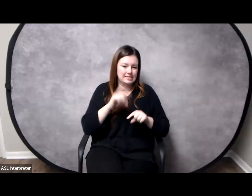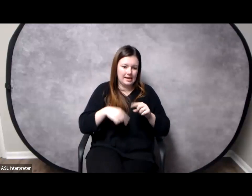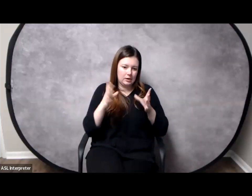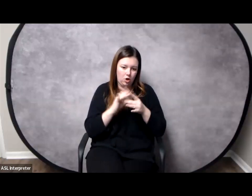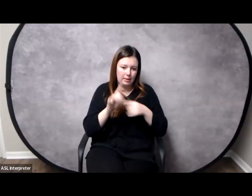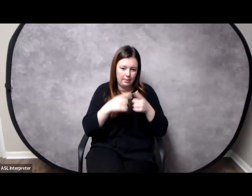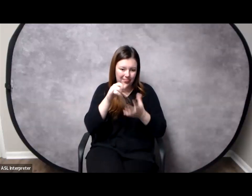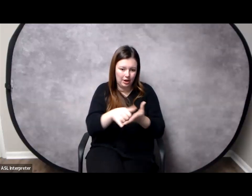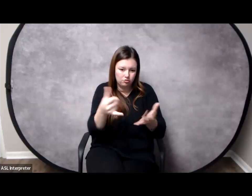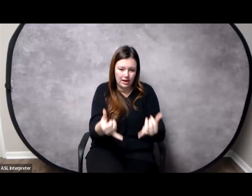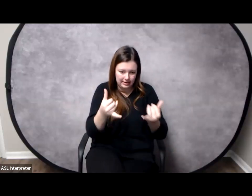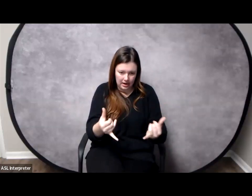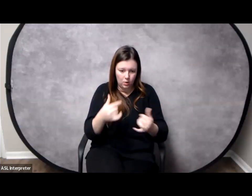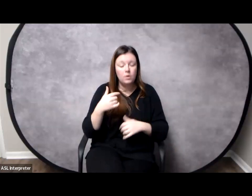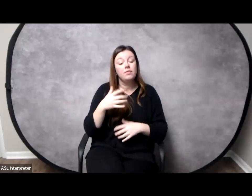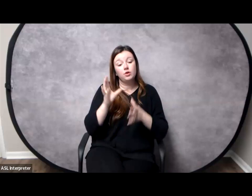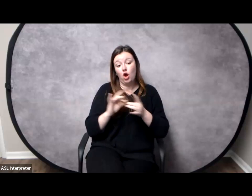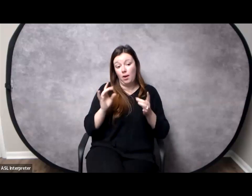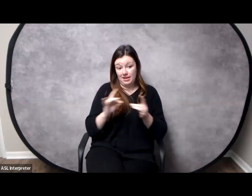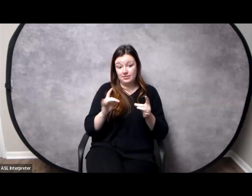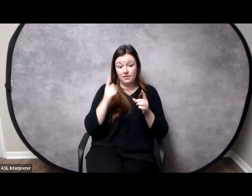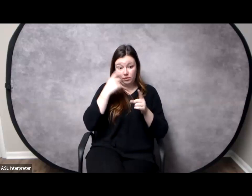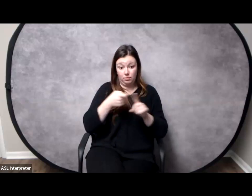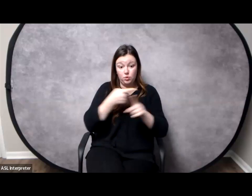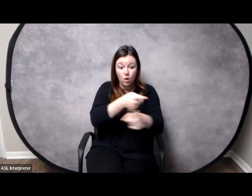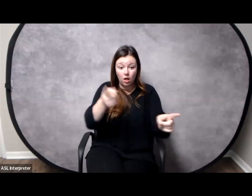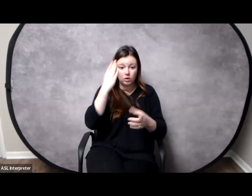How long it'll take us to get from there to a final rule, we can't say today.